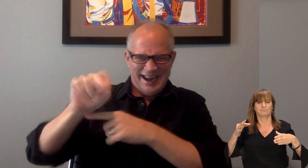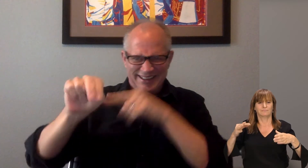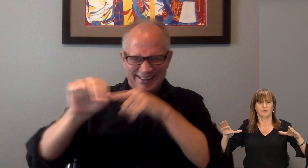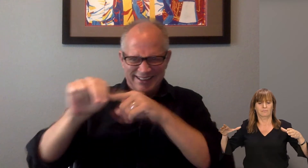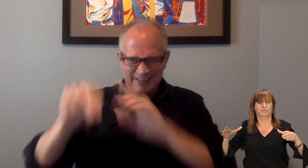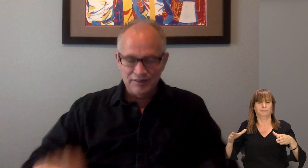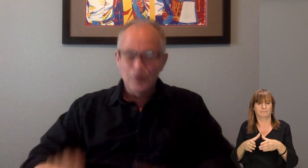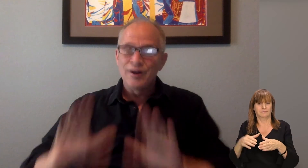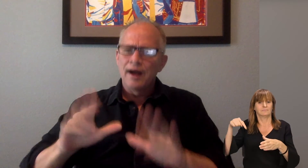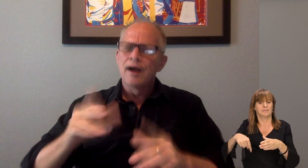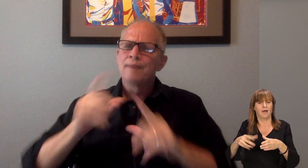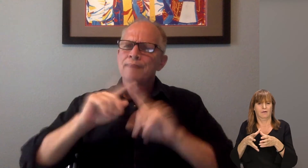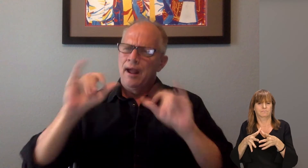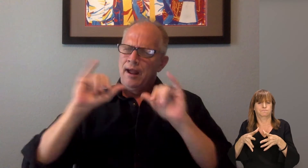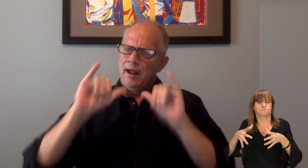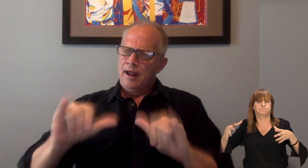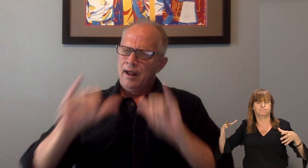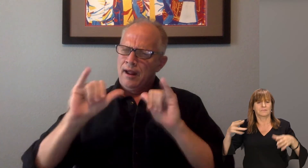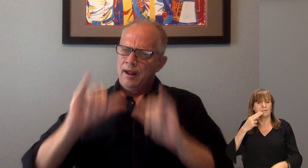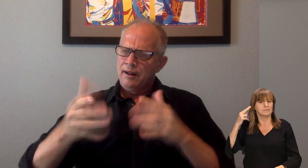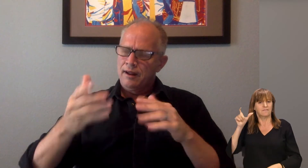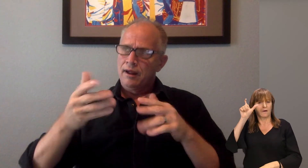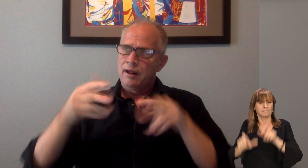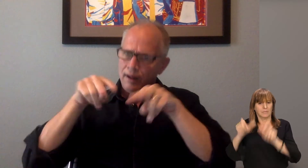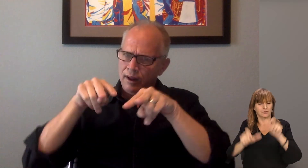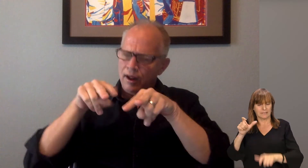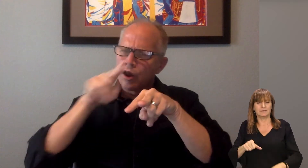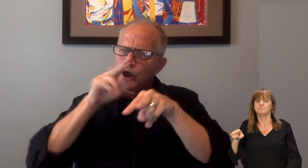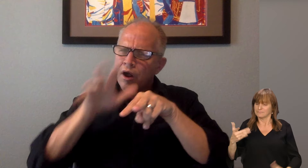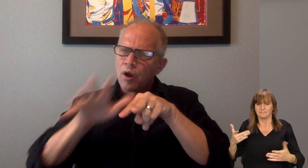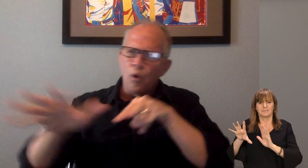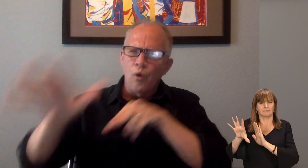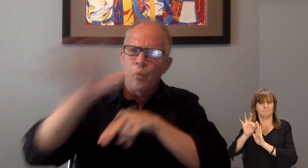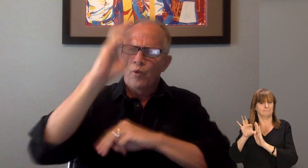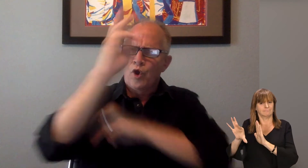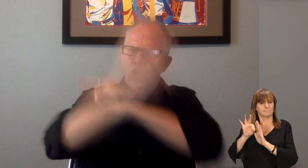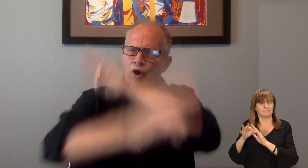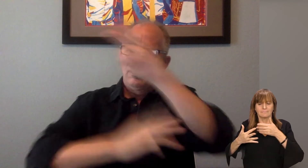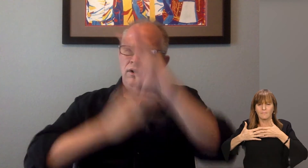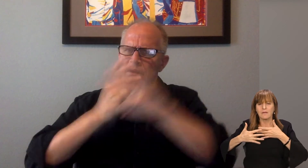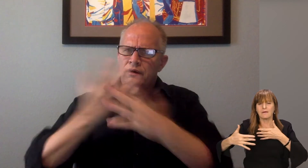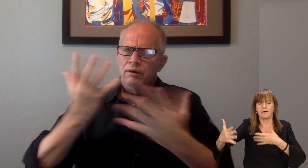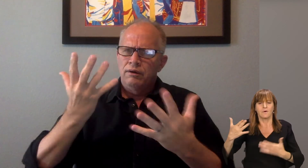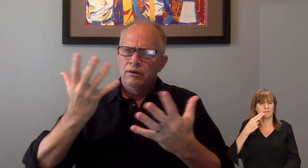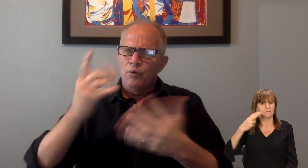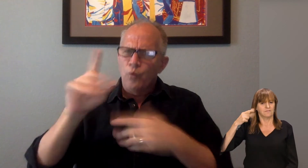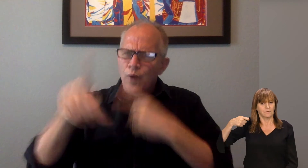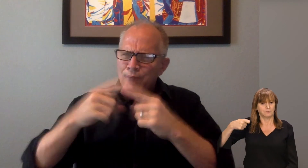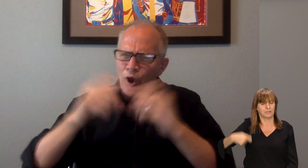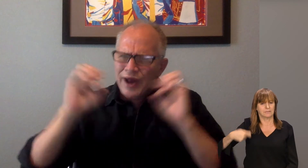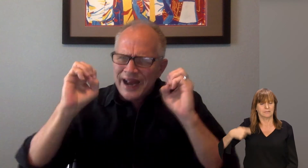This is what the DPN was all about. But when we reflect on it, what about the world?